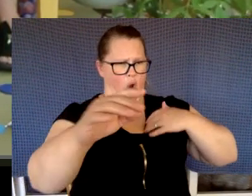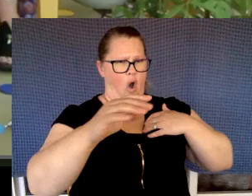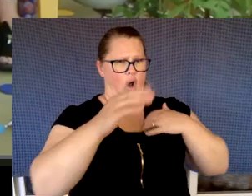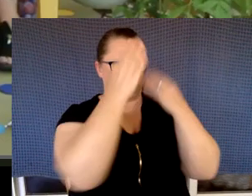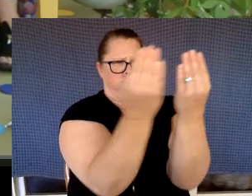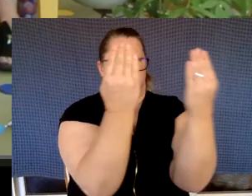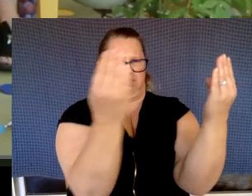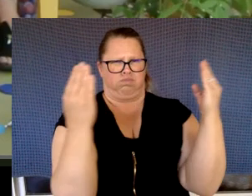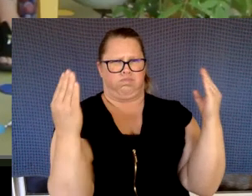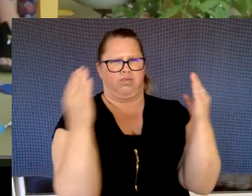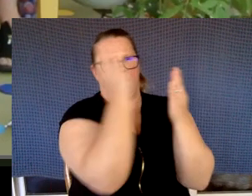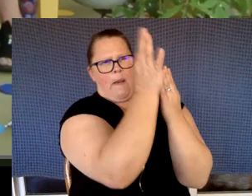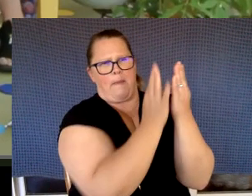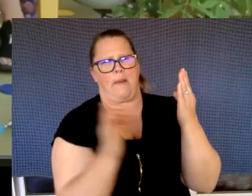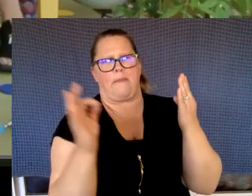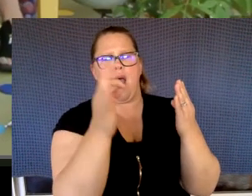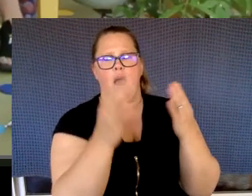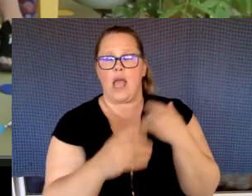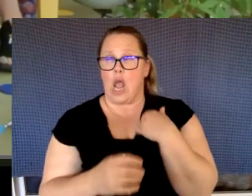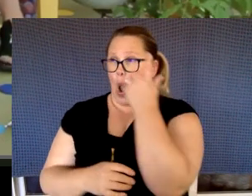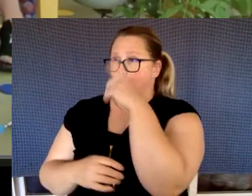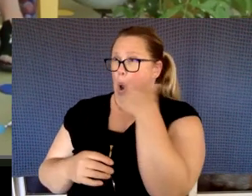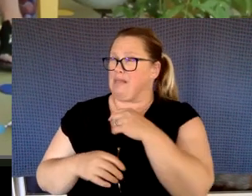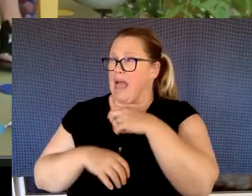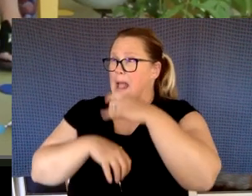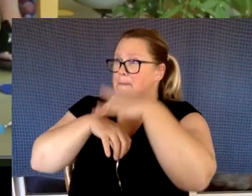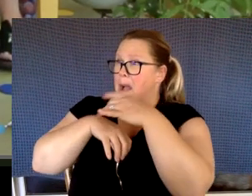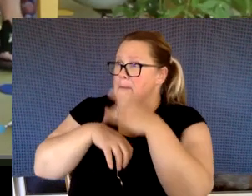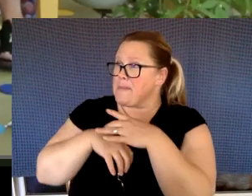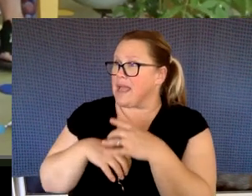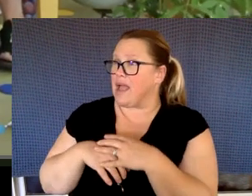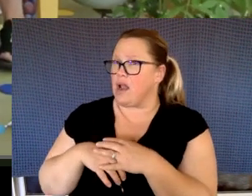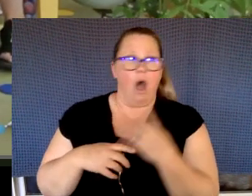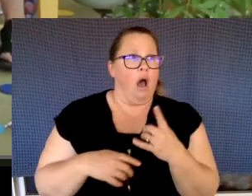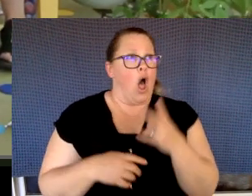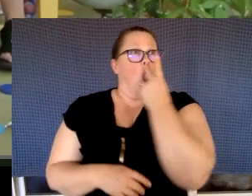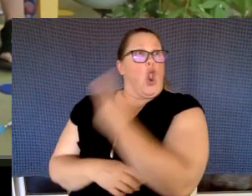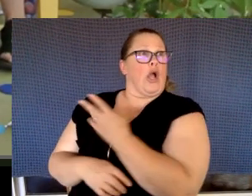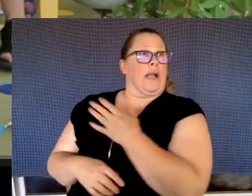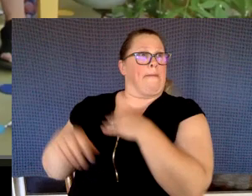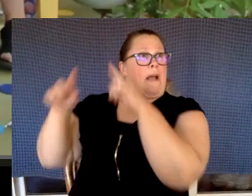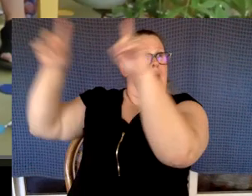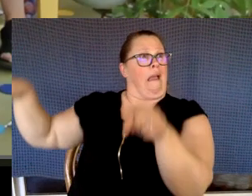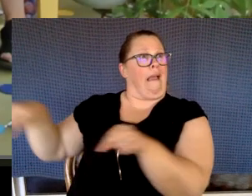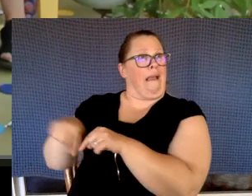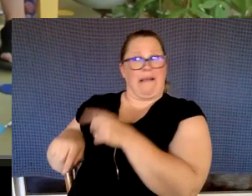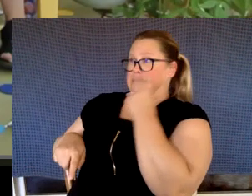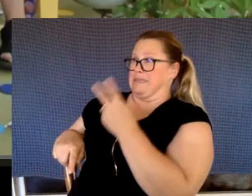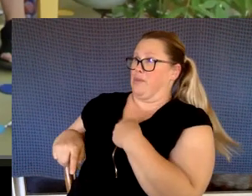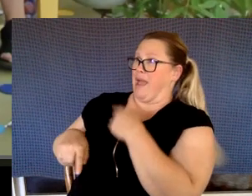They do and on a pumpkin. On up here. Oh my goodness. Look at that we have a